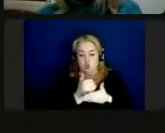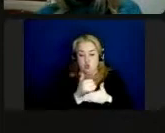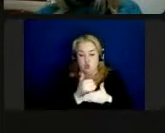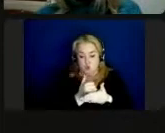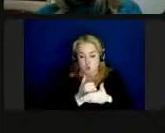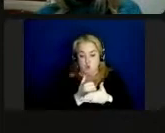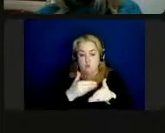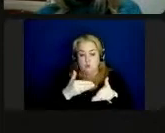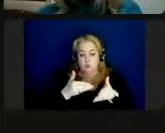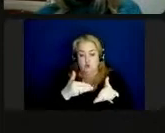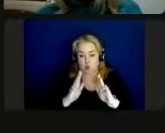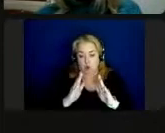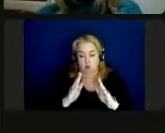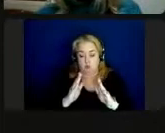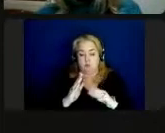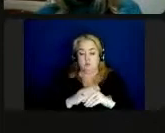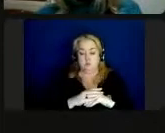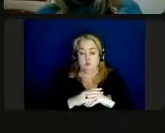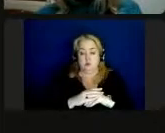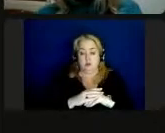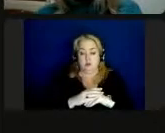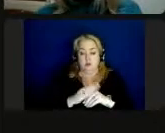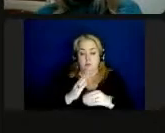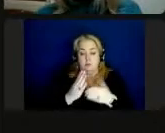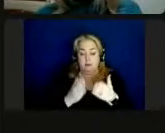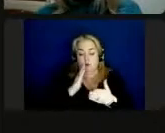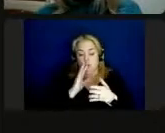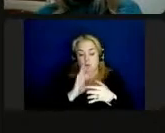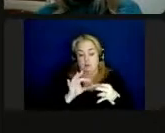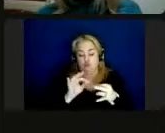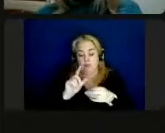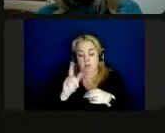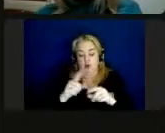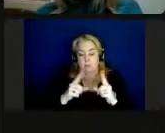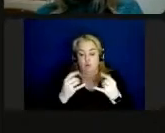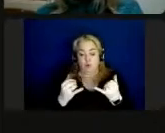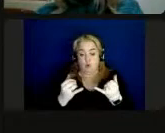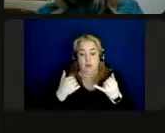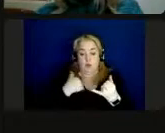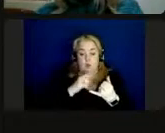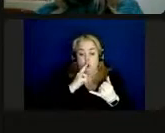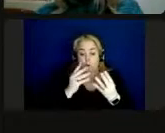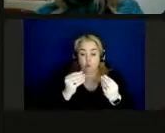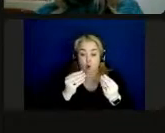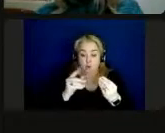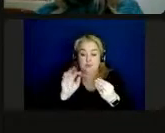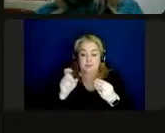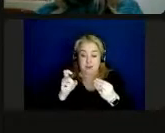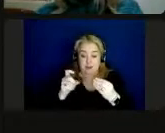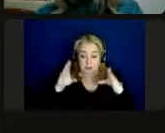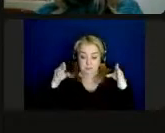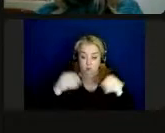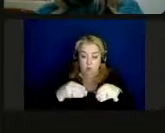SO THAT'S ONE BENEFIT. THE OTHER ONE IS IT'S A VERY